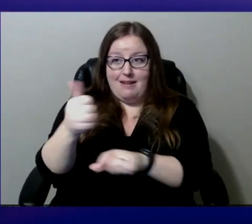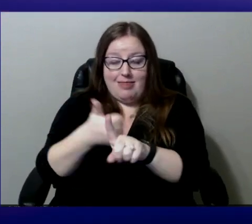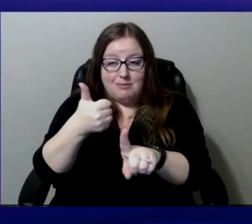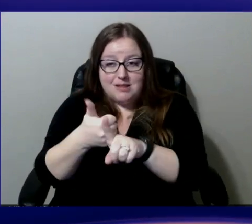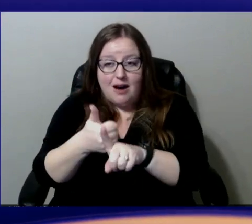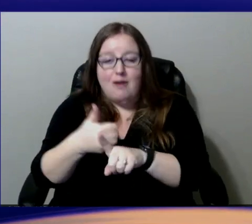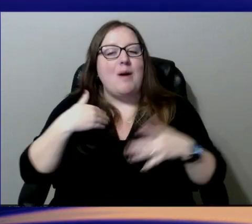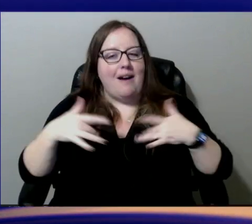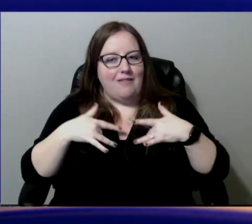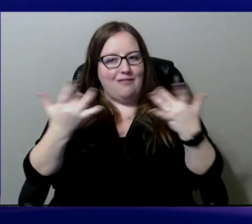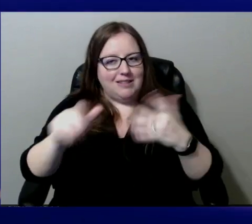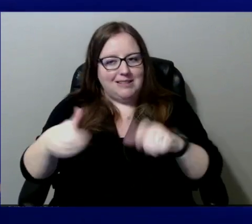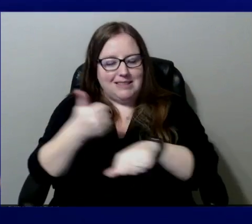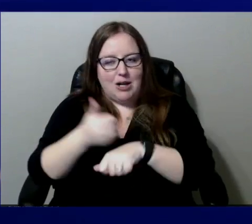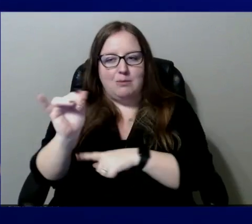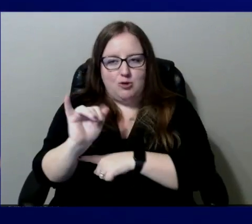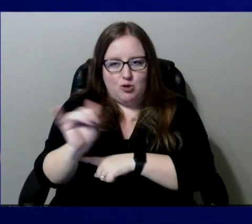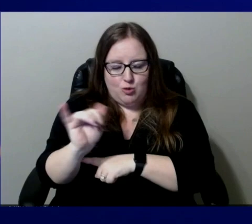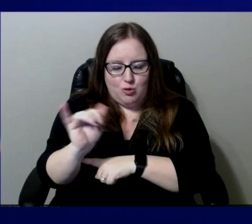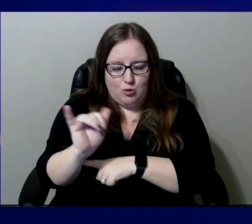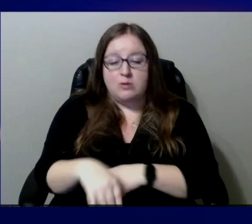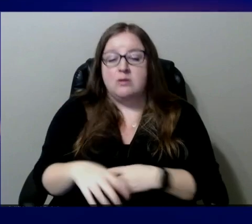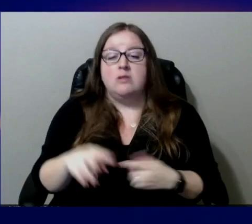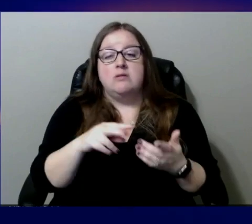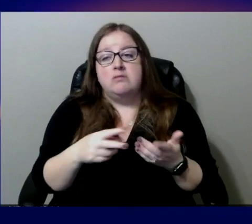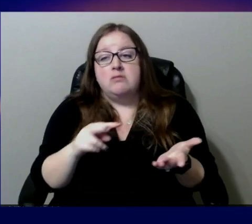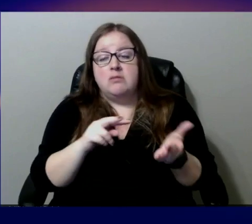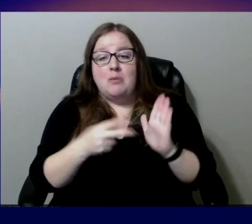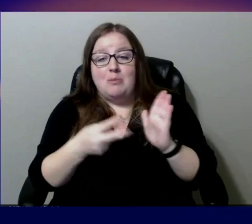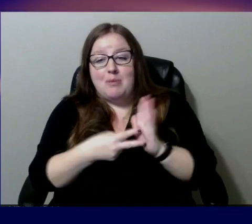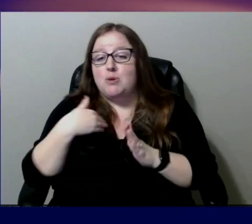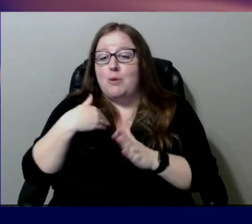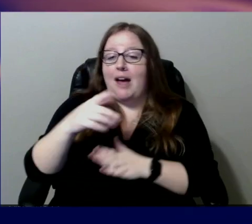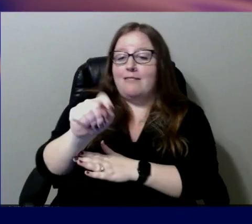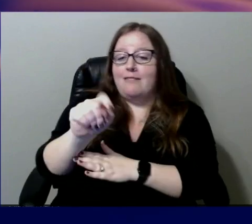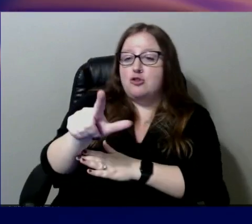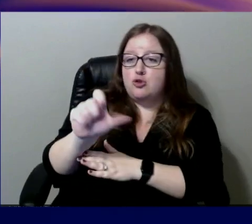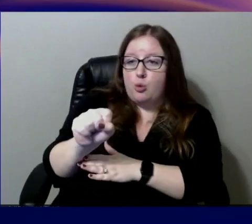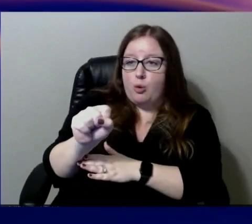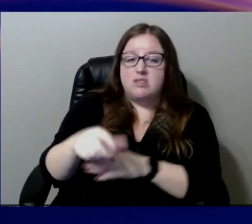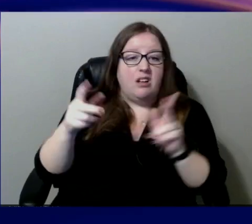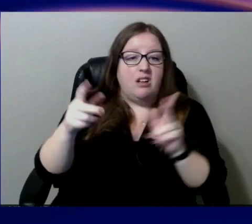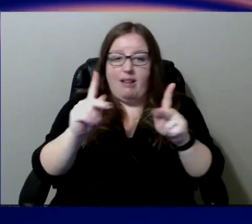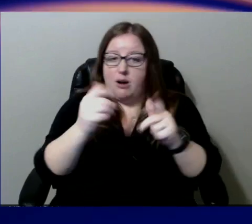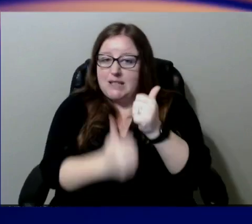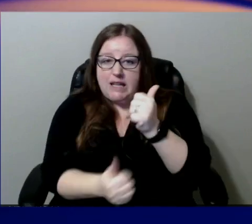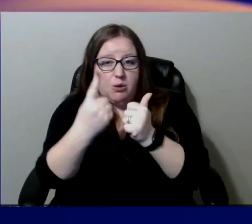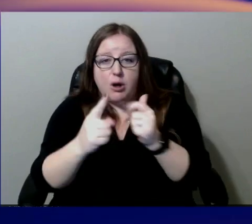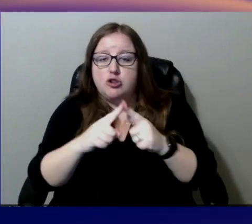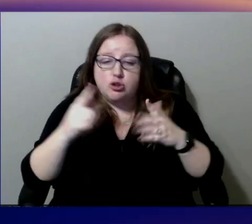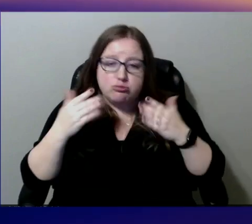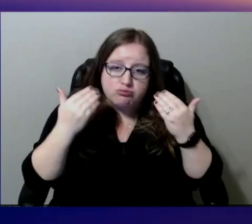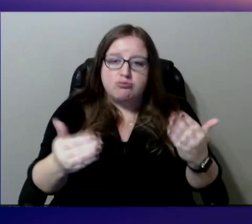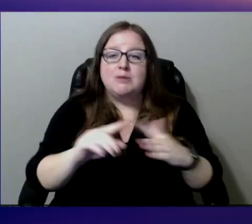So this is a suite of tools that allow anyone to get started creating their own private racing league